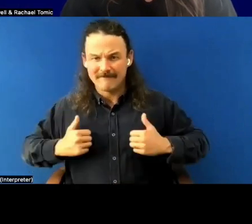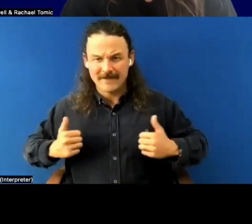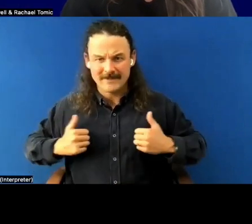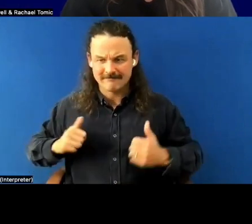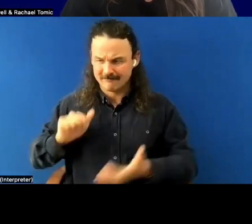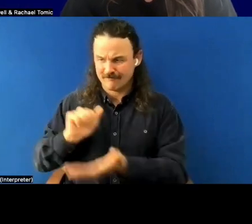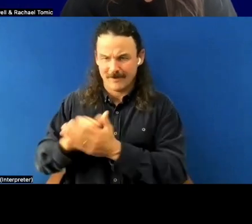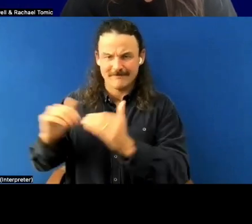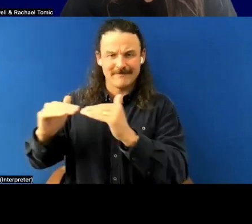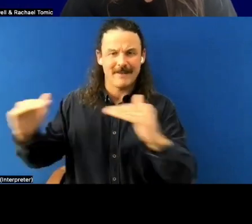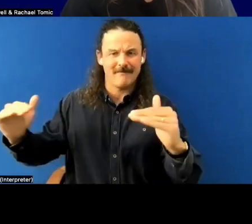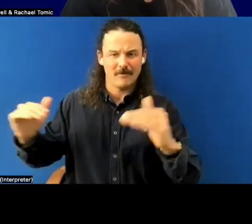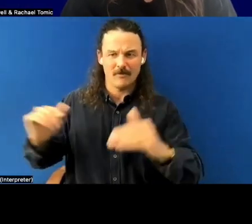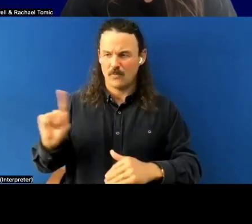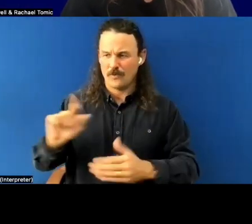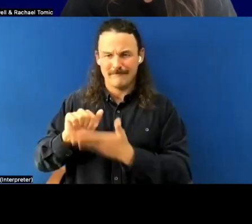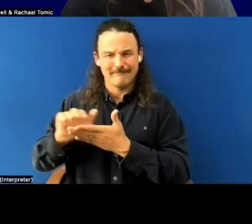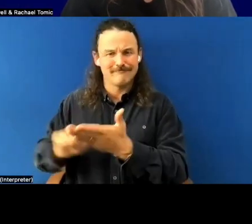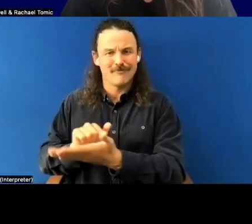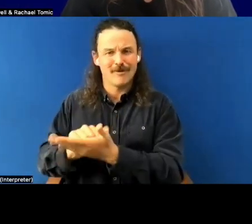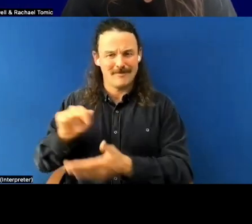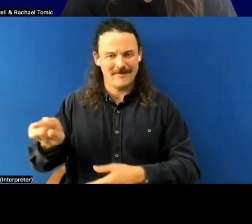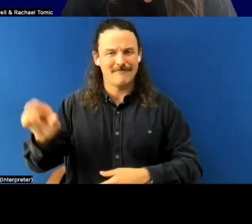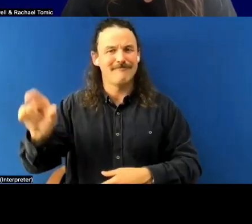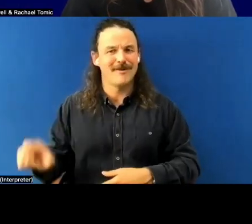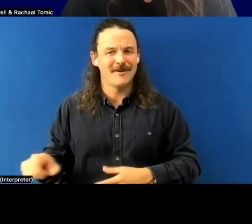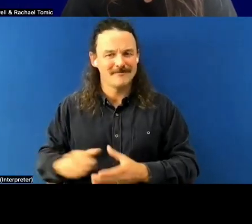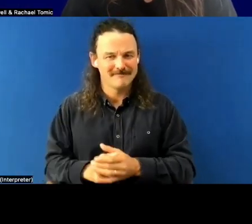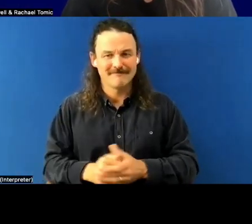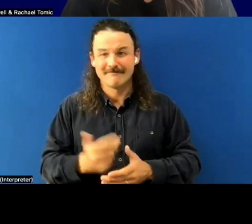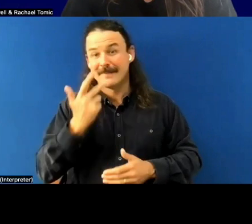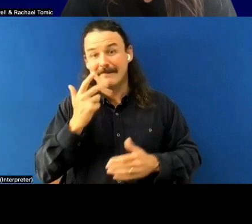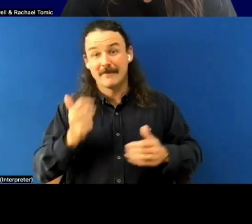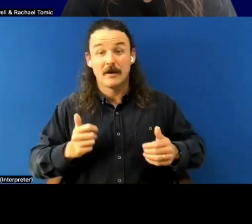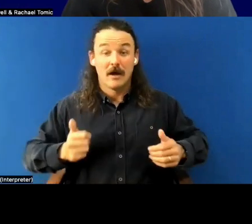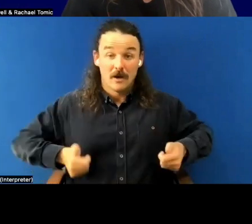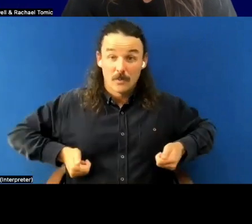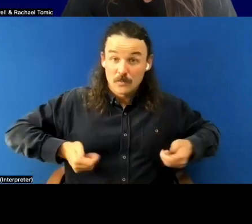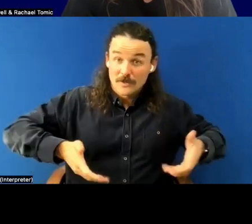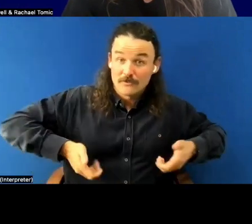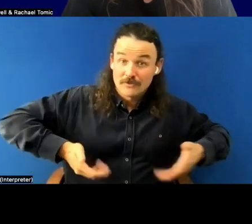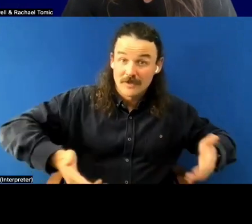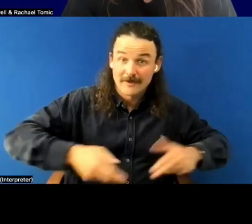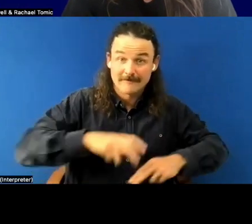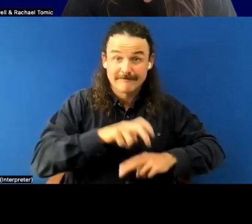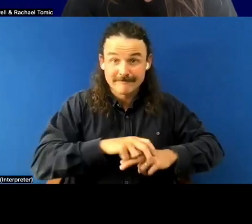it might look different for somebody that is a wheelchair user versus somebody that has